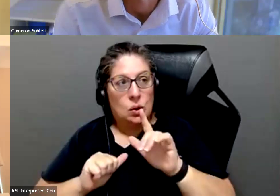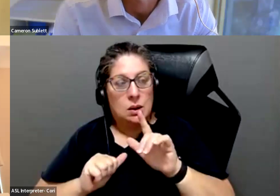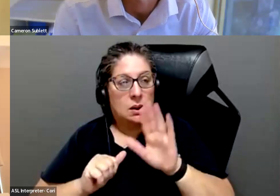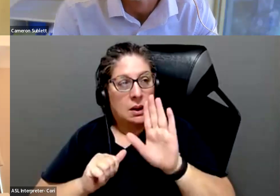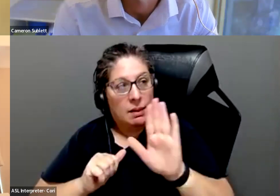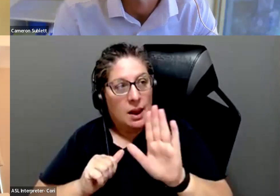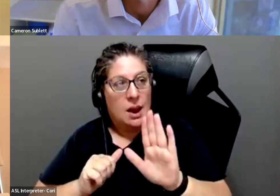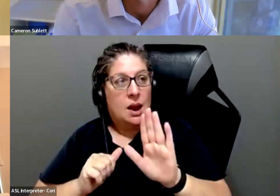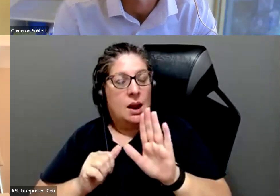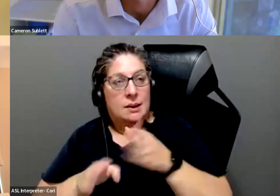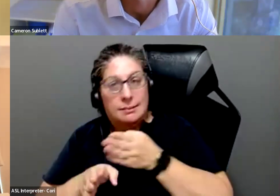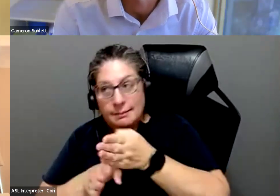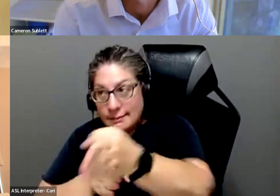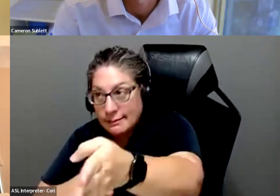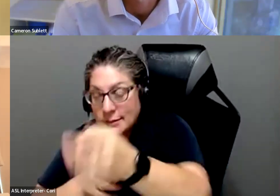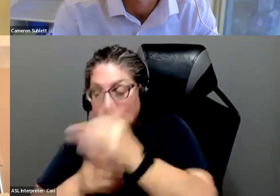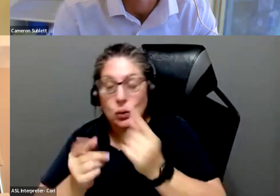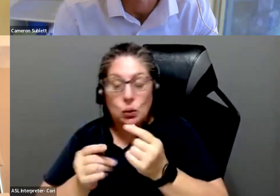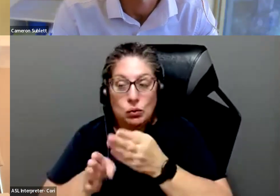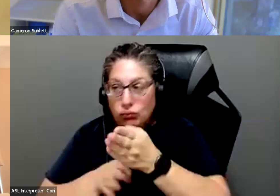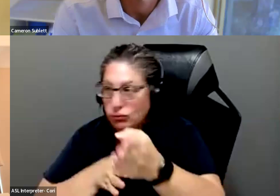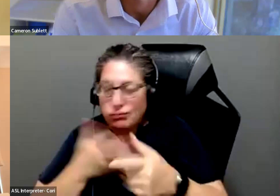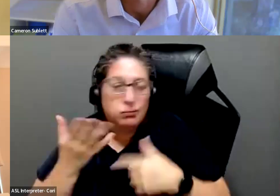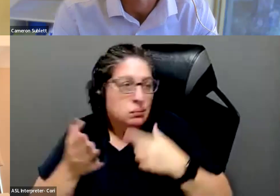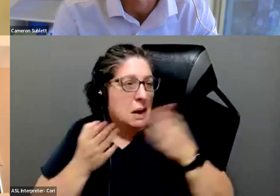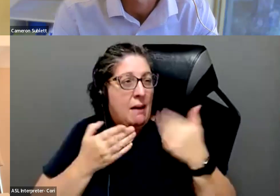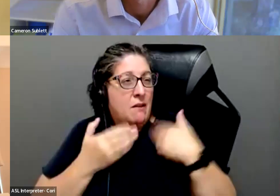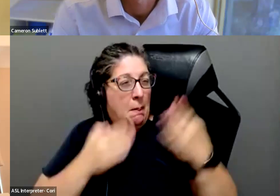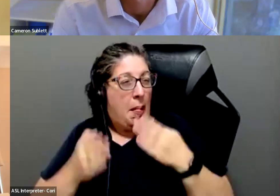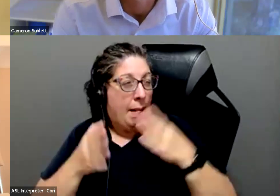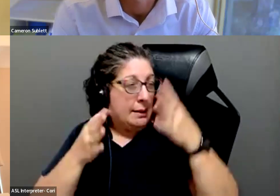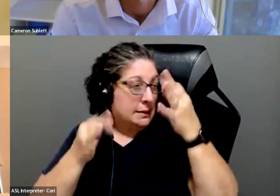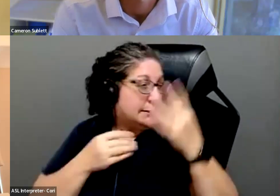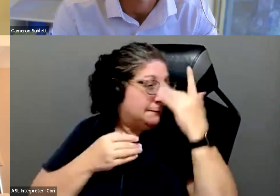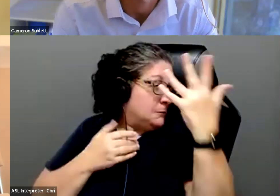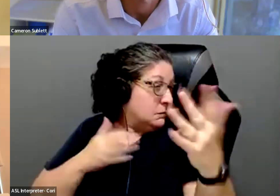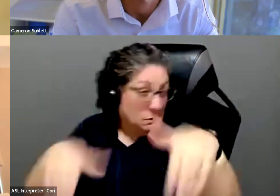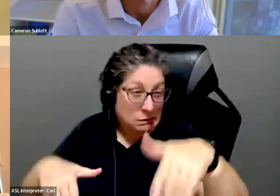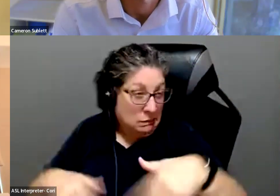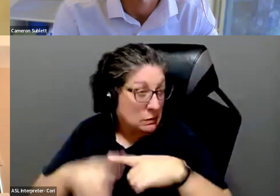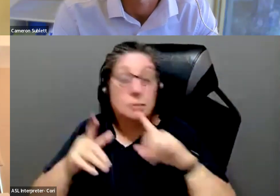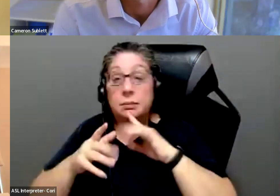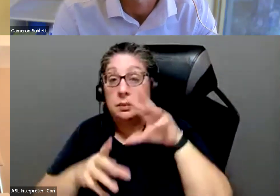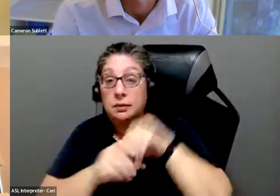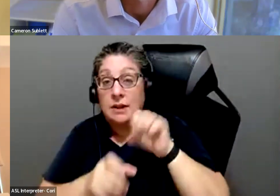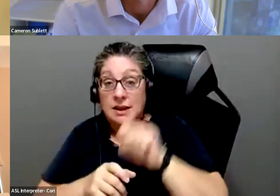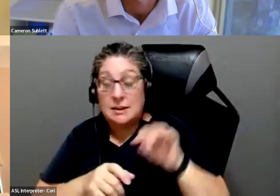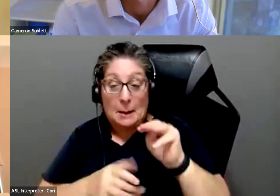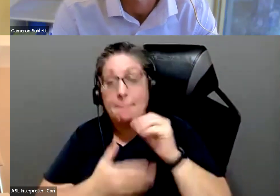academic pathways. Did not really have a career plan mapped out. But then participating in the S-STEM program has provided them